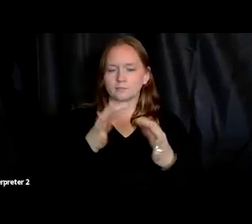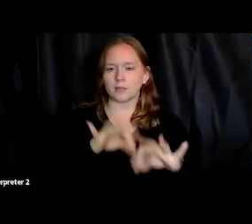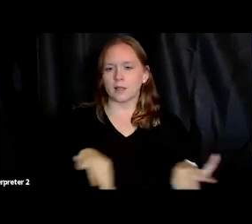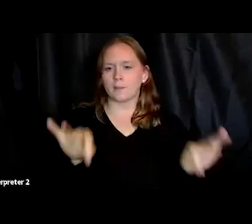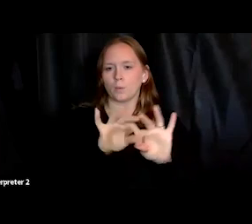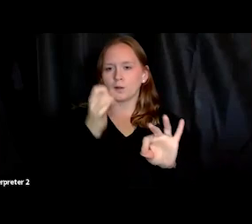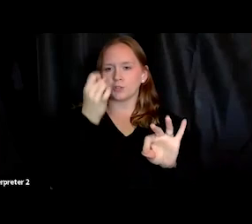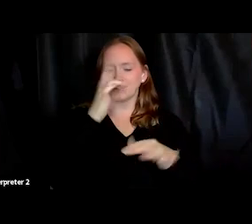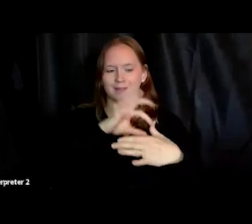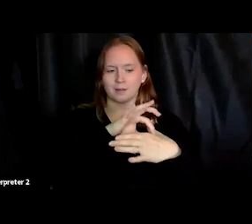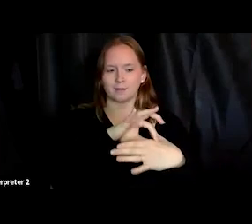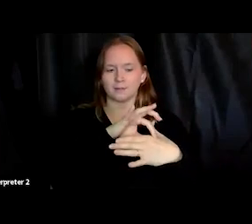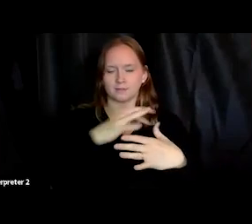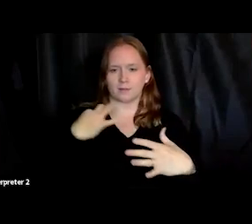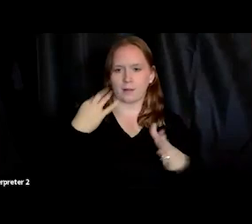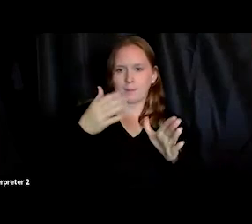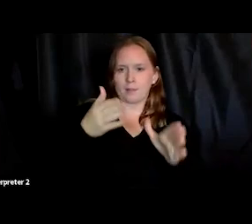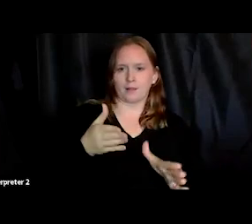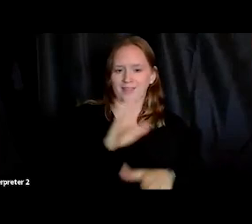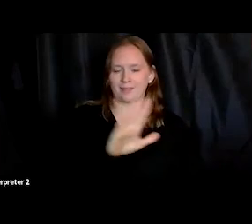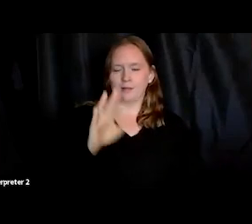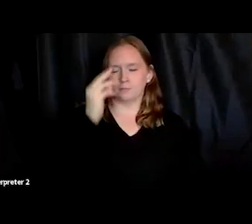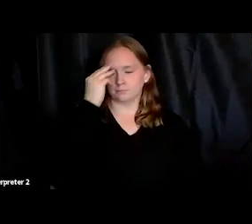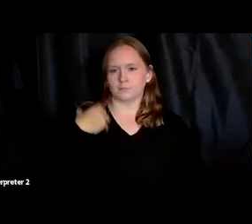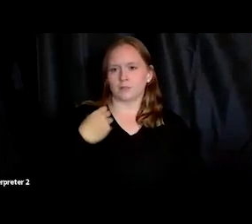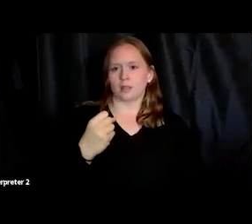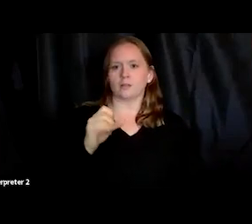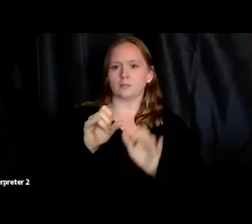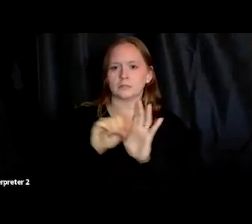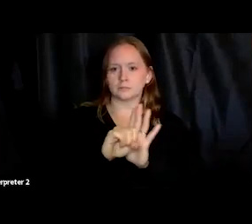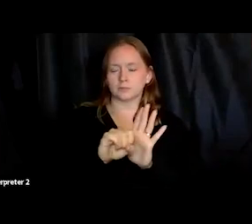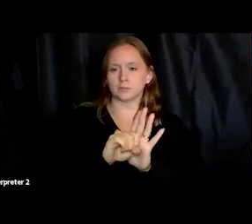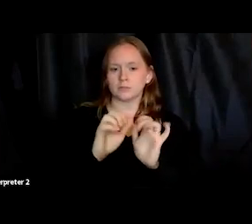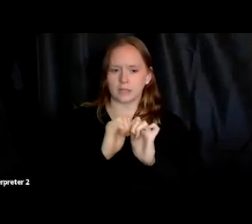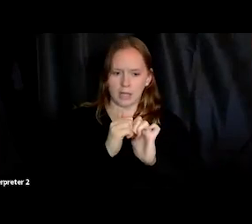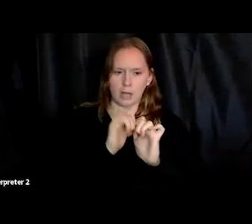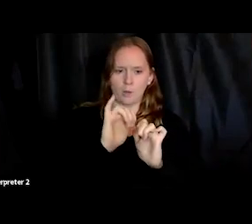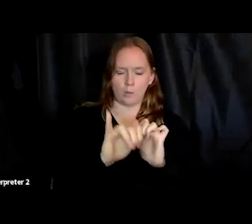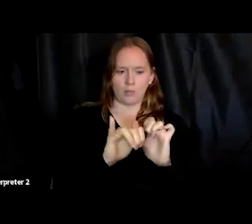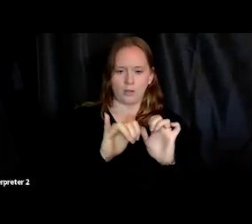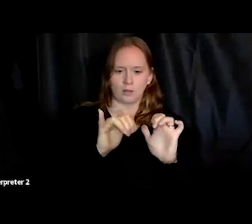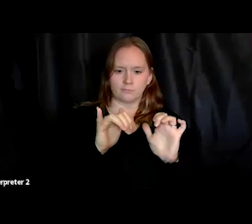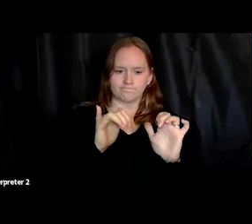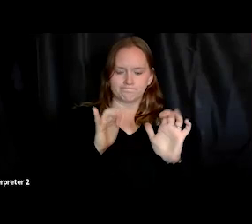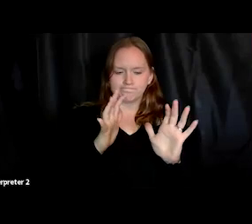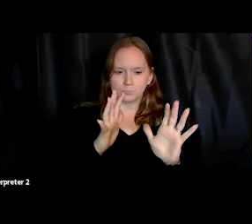of the applicant's mental health symptoms and how they played into their early and continuing substance use.